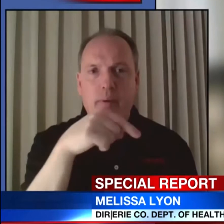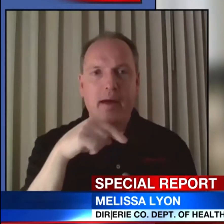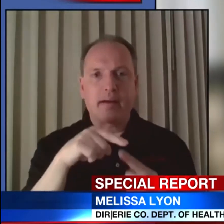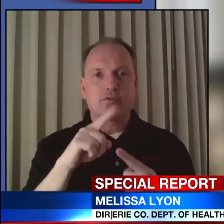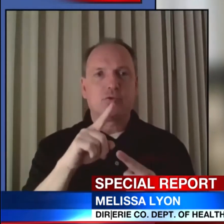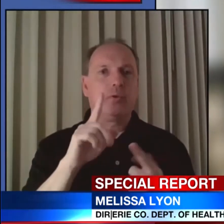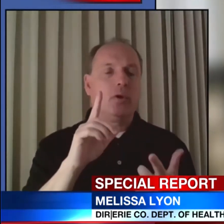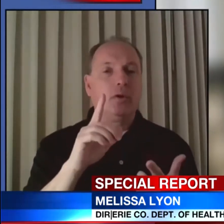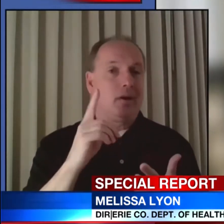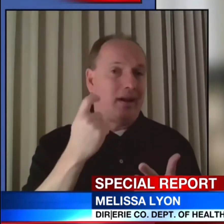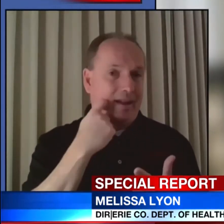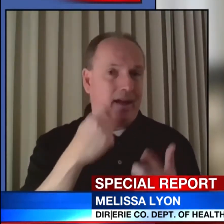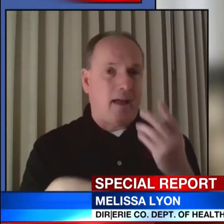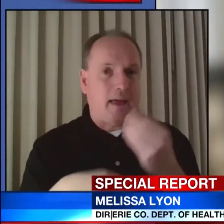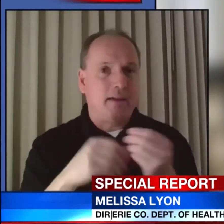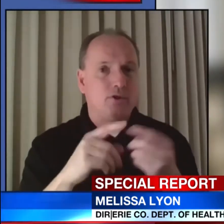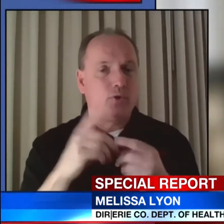THE OTHER PIECE I WOULD